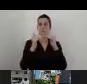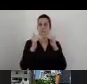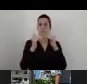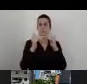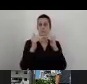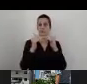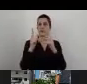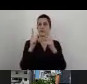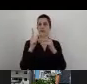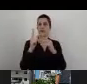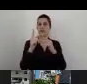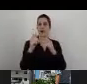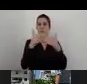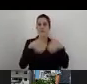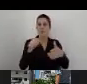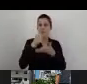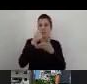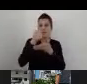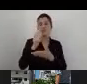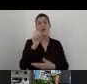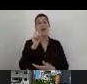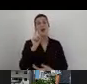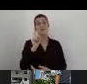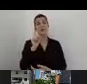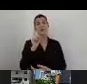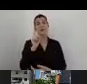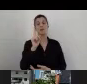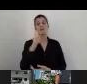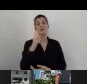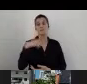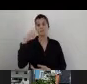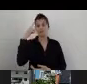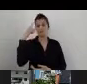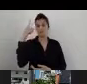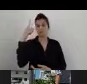But I think that when you're working with a tool like the A-Check,